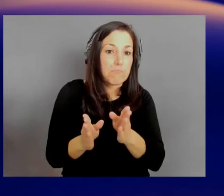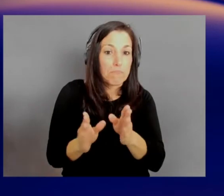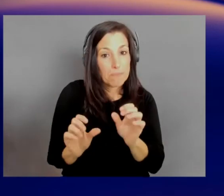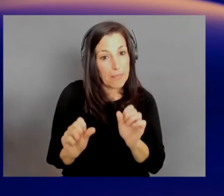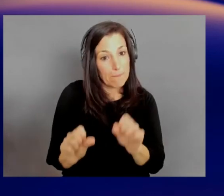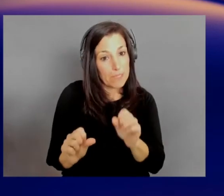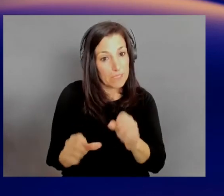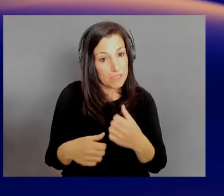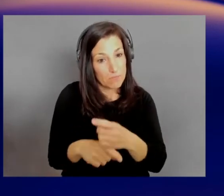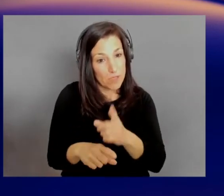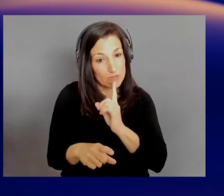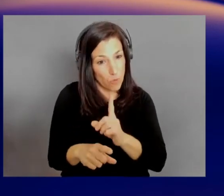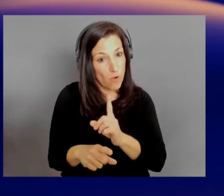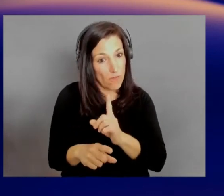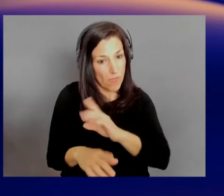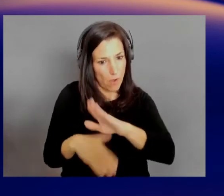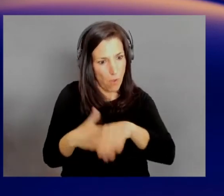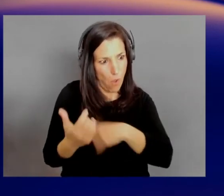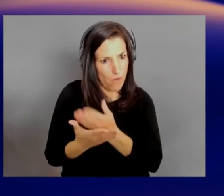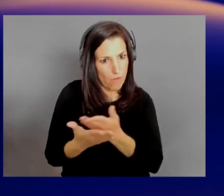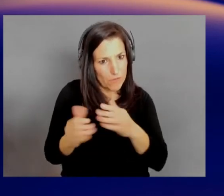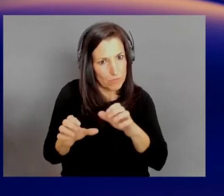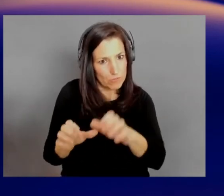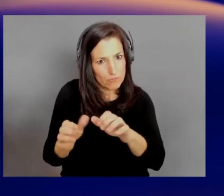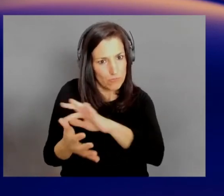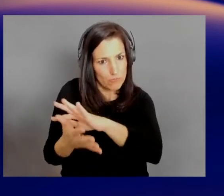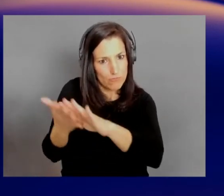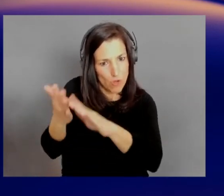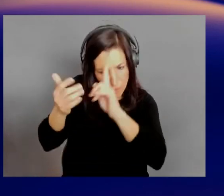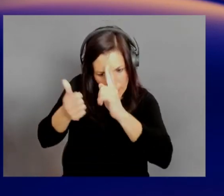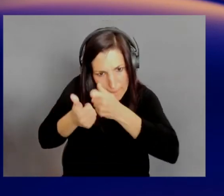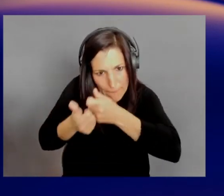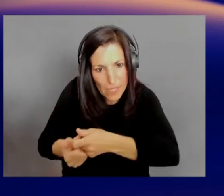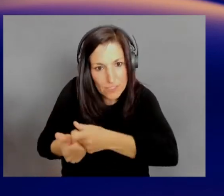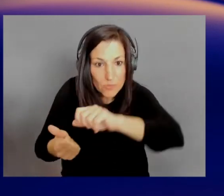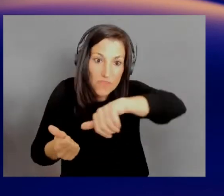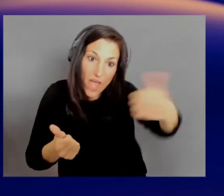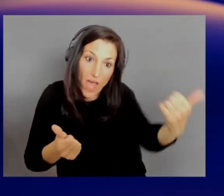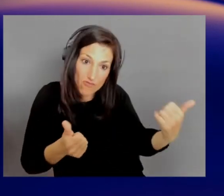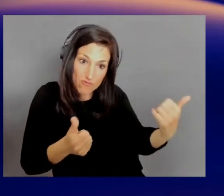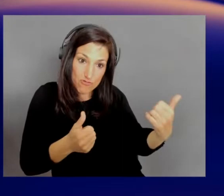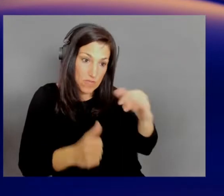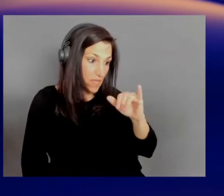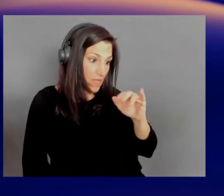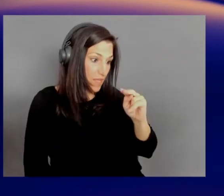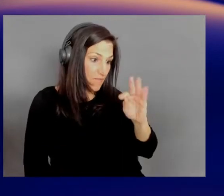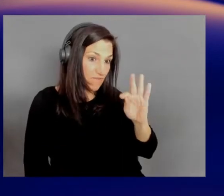with the other infrastructures that they're actually using. So for example, Pinpoint, SES, and Chime